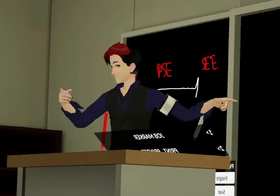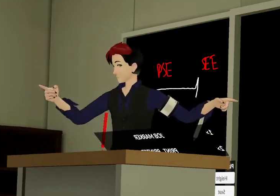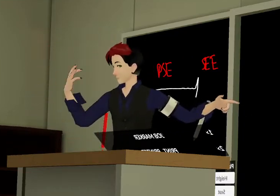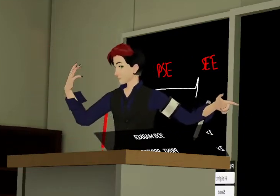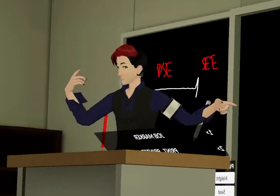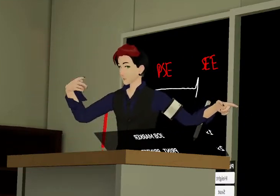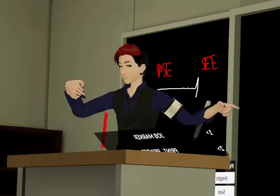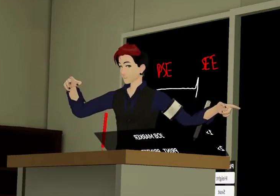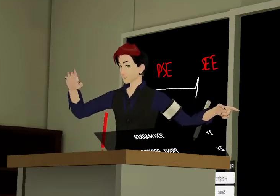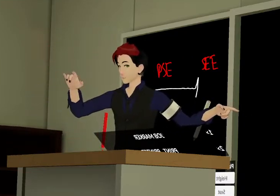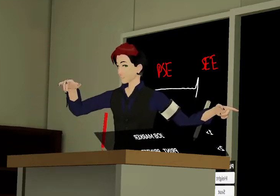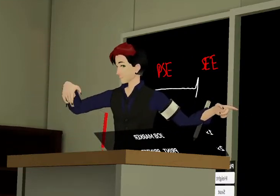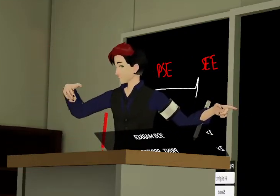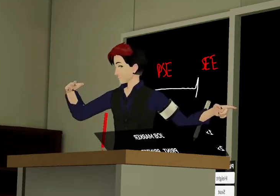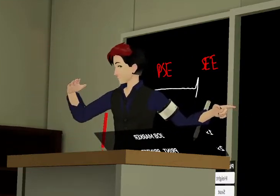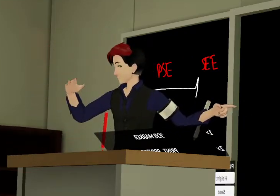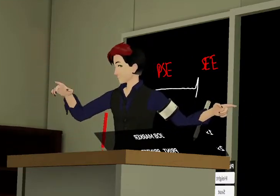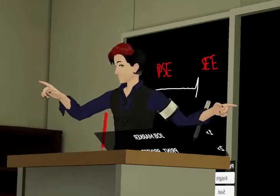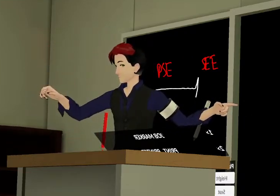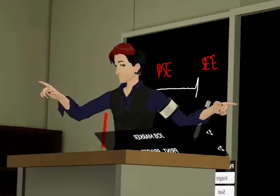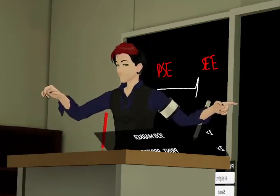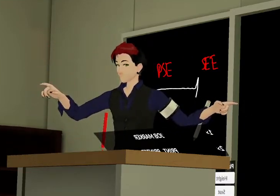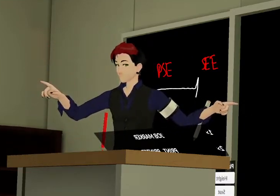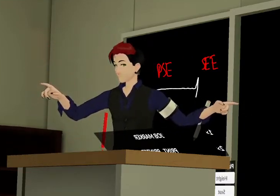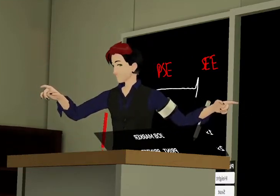do you know the sign for print ?